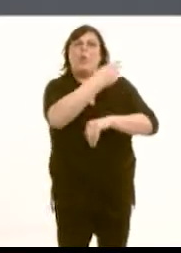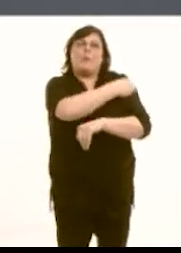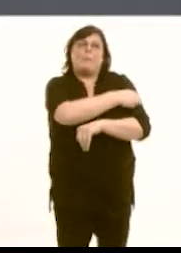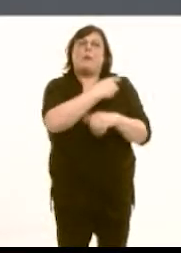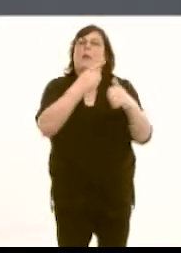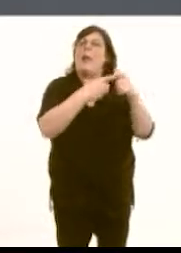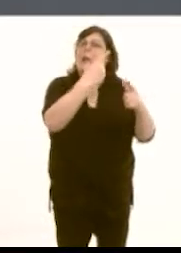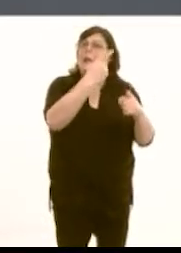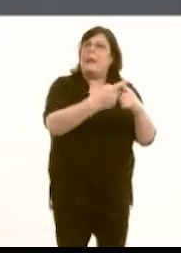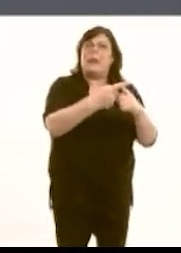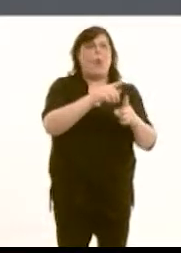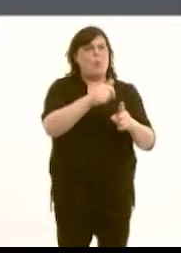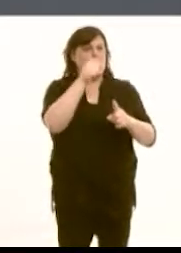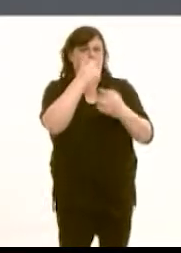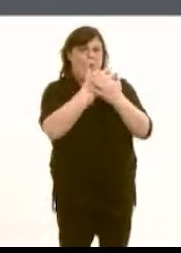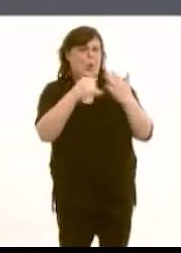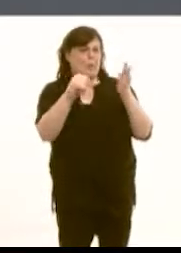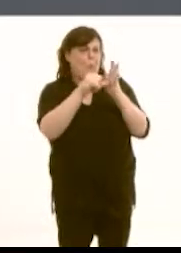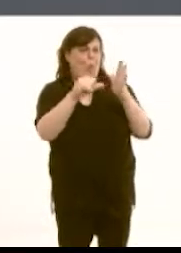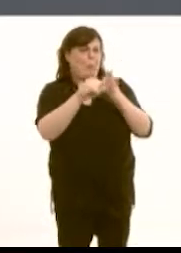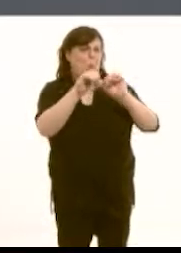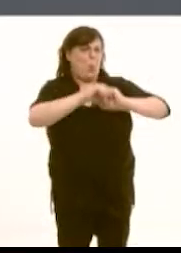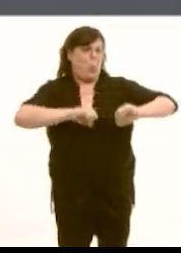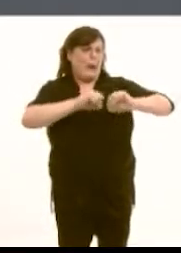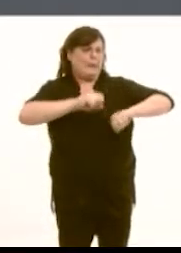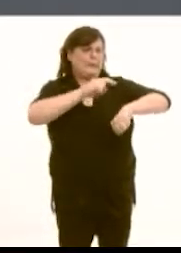instead, and we all know about the problems with the waiting times in A&E.